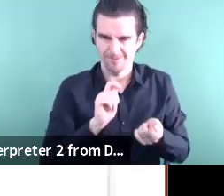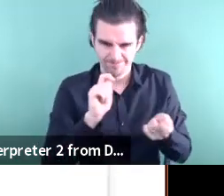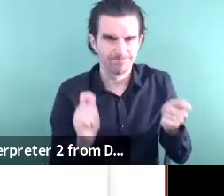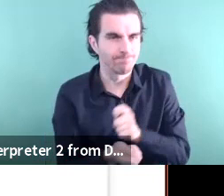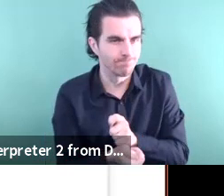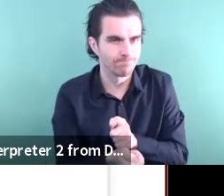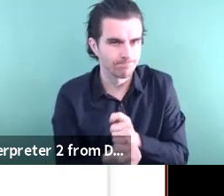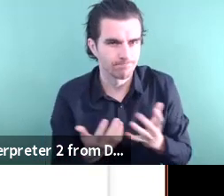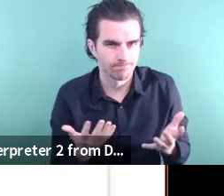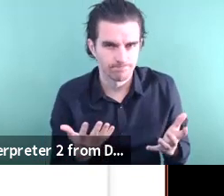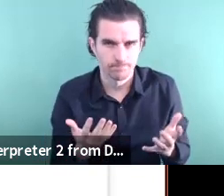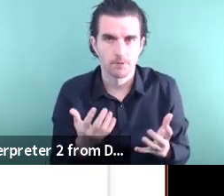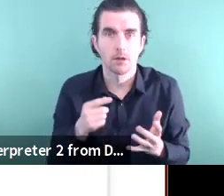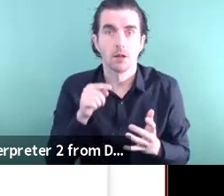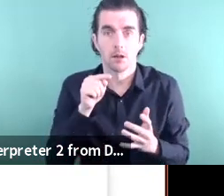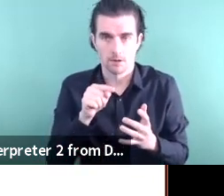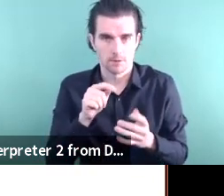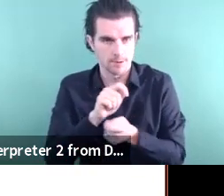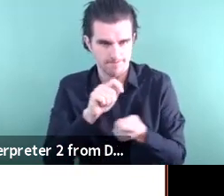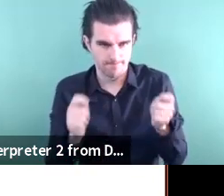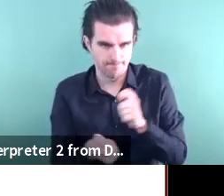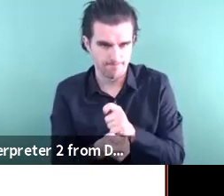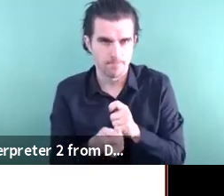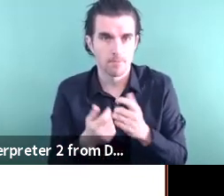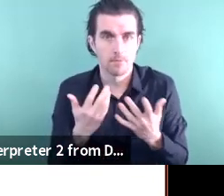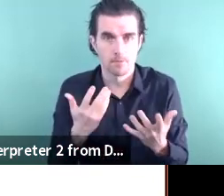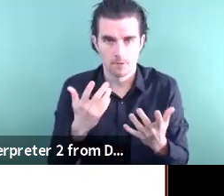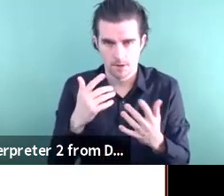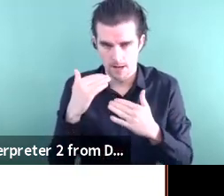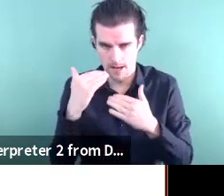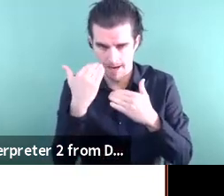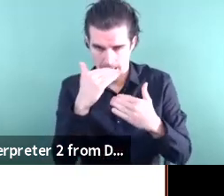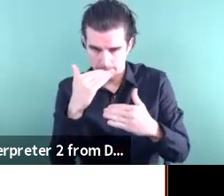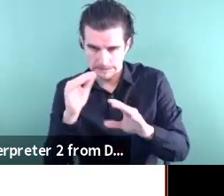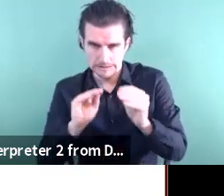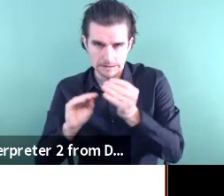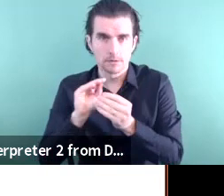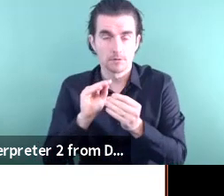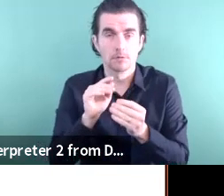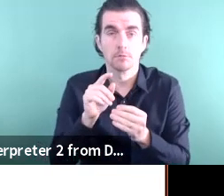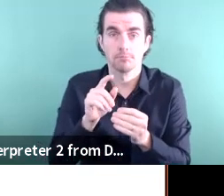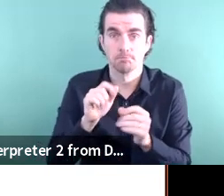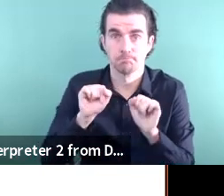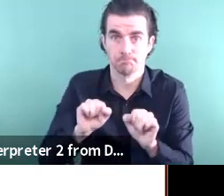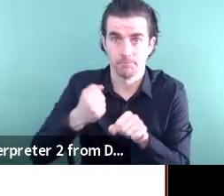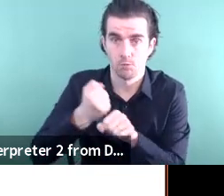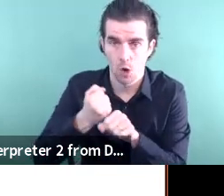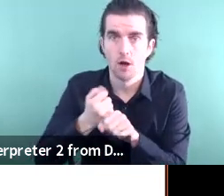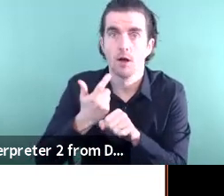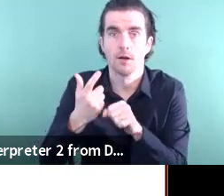still get the disability allowance. The rollout has been fairly fast in actually two years,